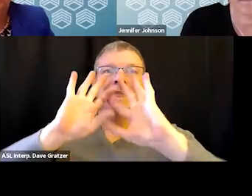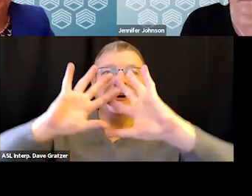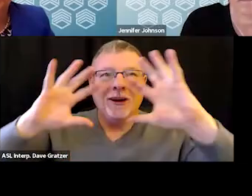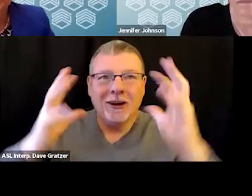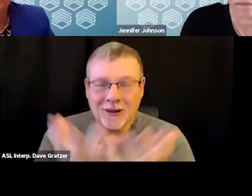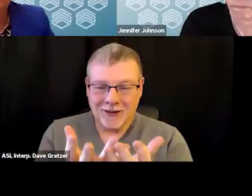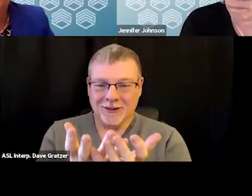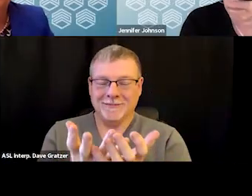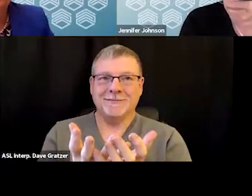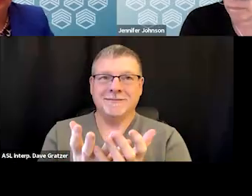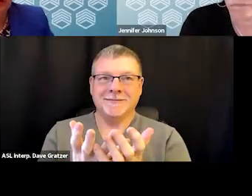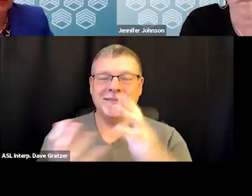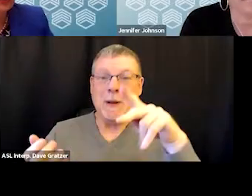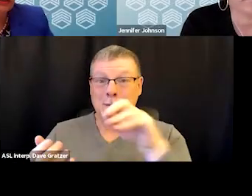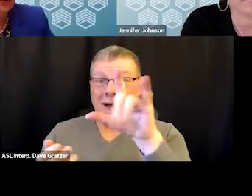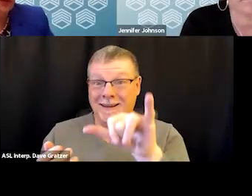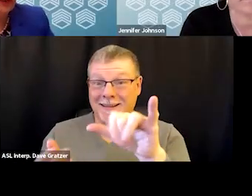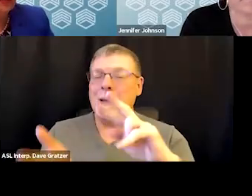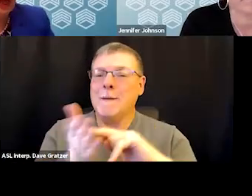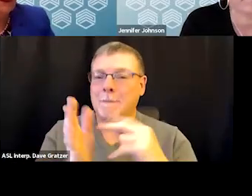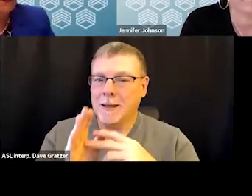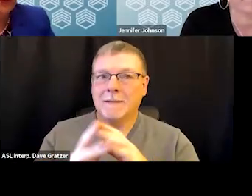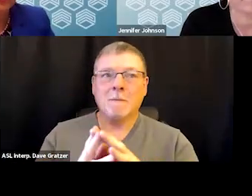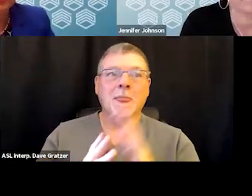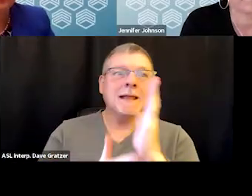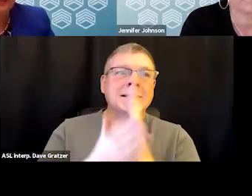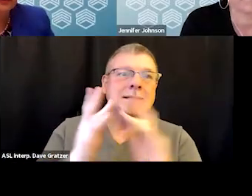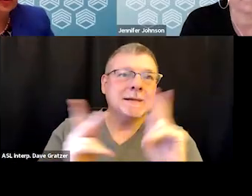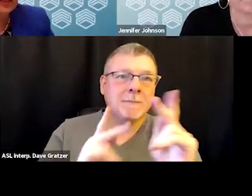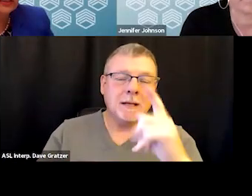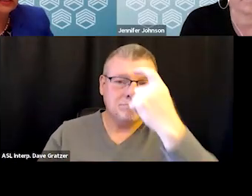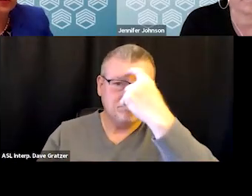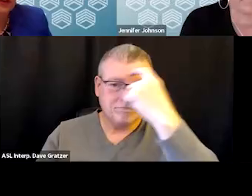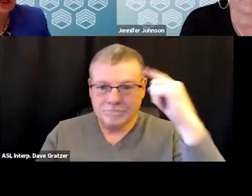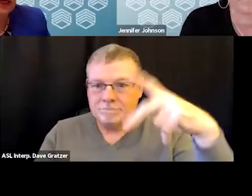So you do have people who suffer with, um, post-traumatic stress disorder.